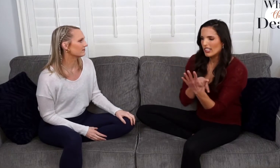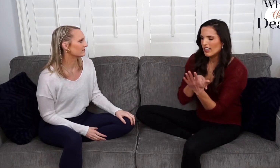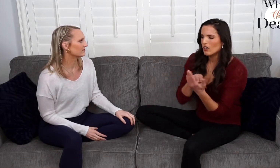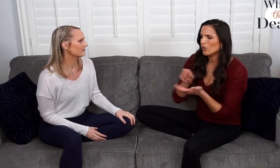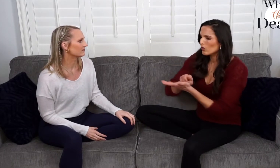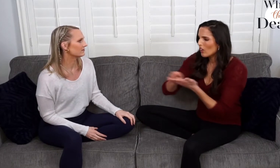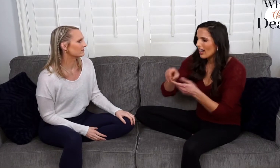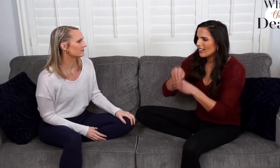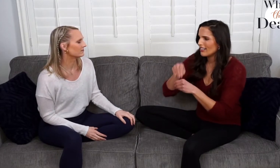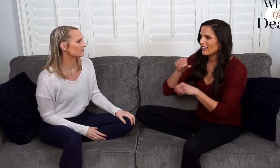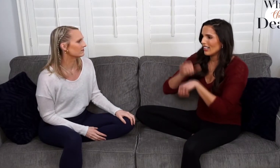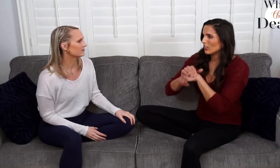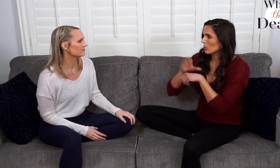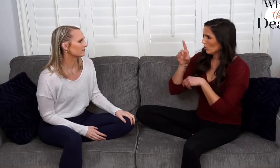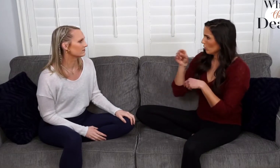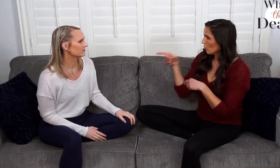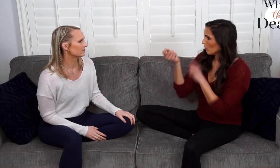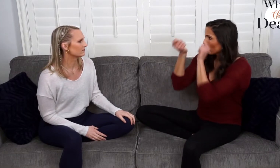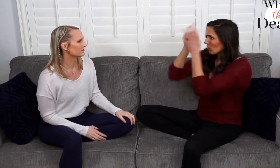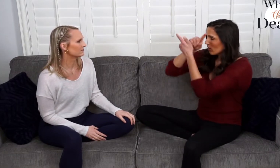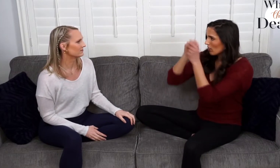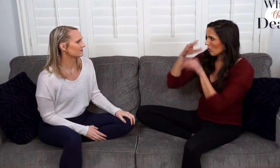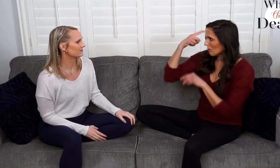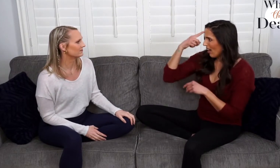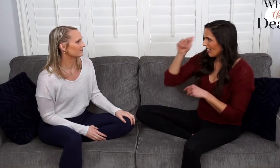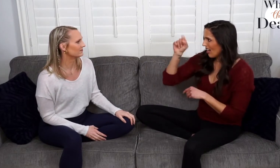you read and write in English, do you translate